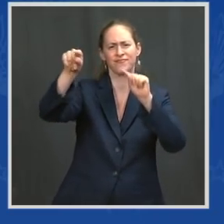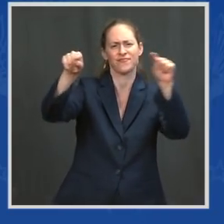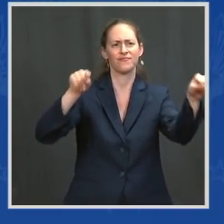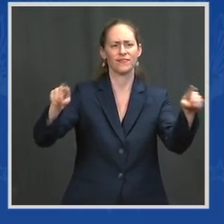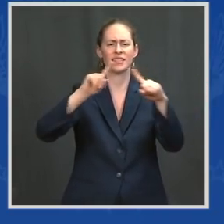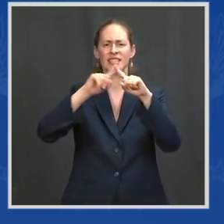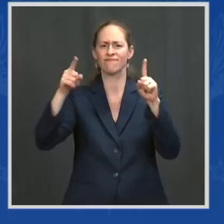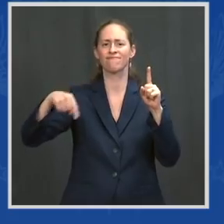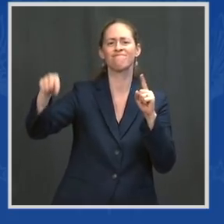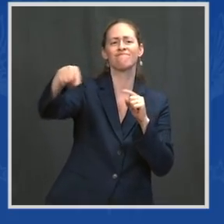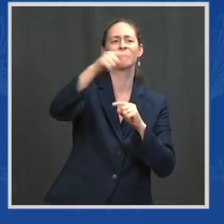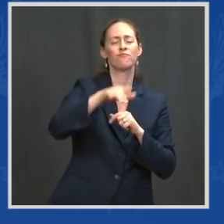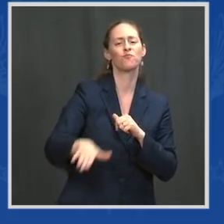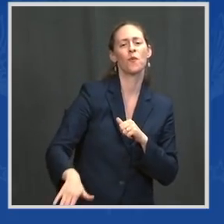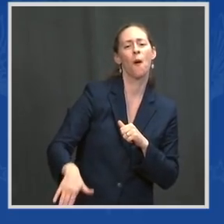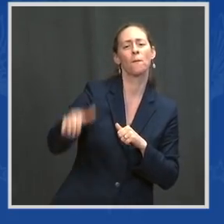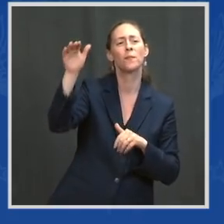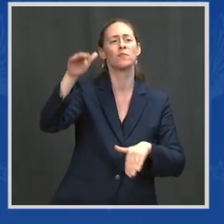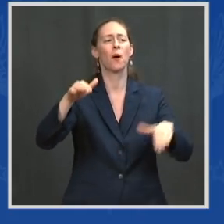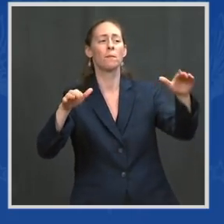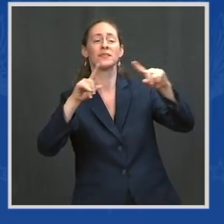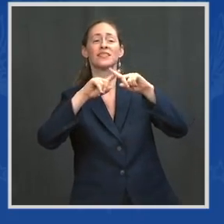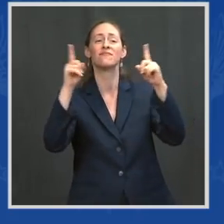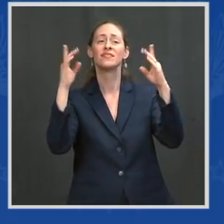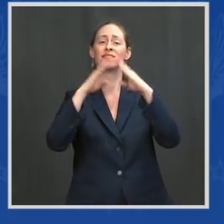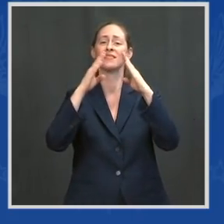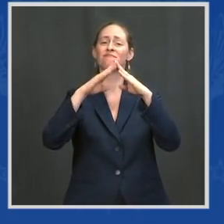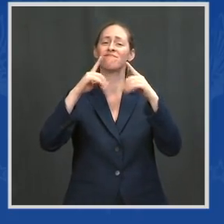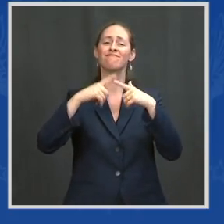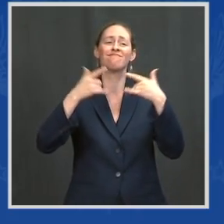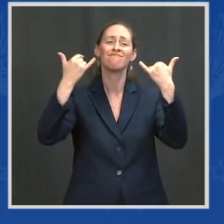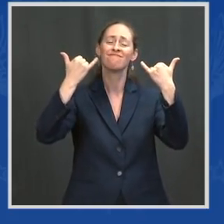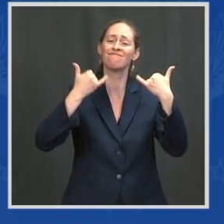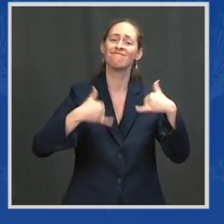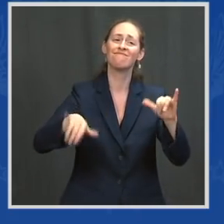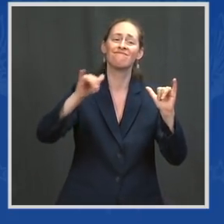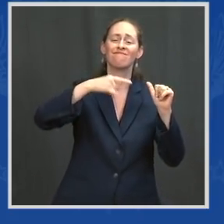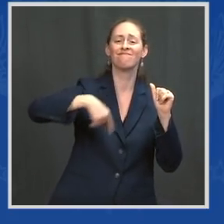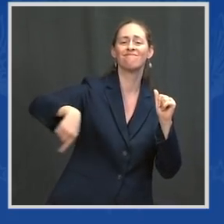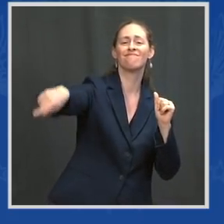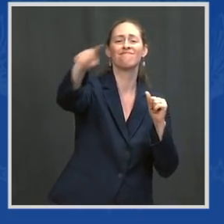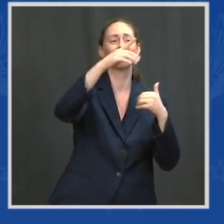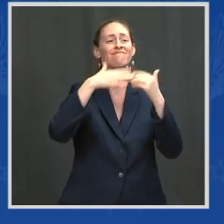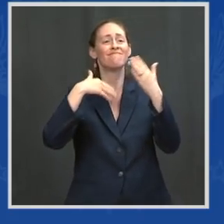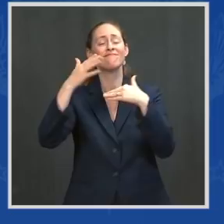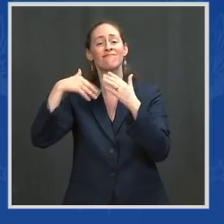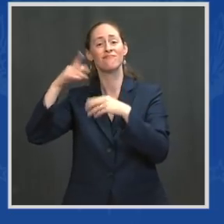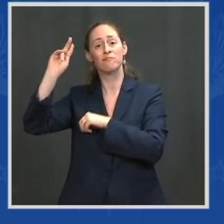we are members of differing political parties and there would be some policy that we would disagree on